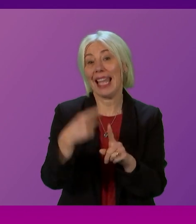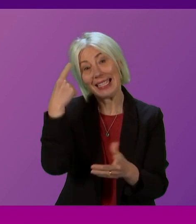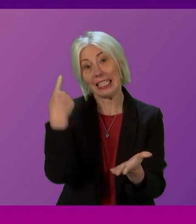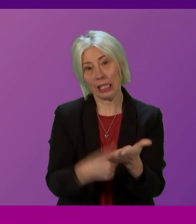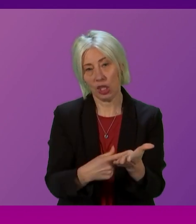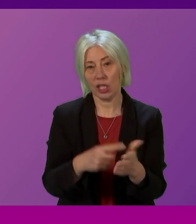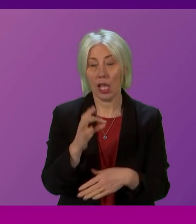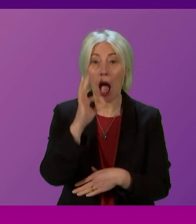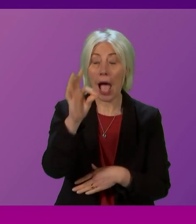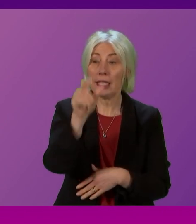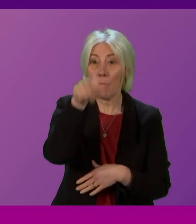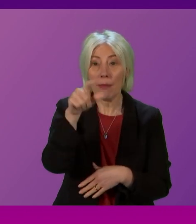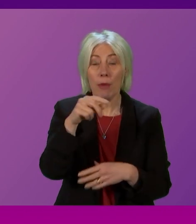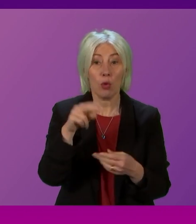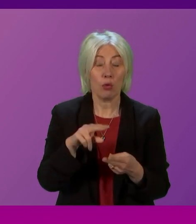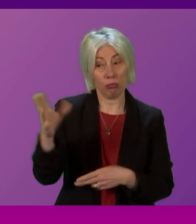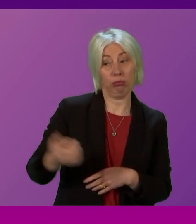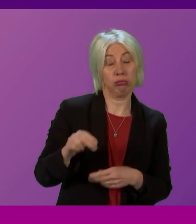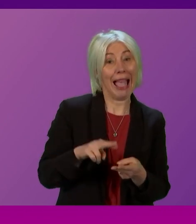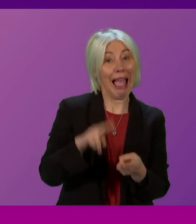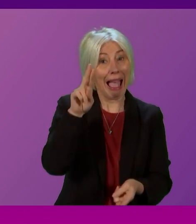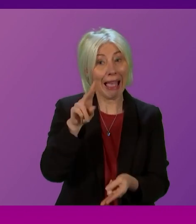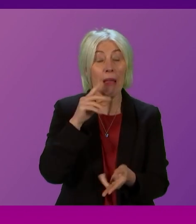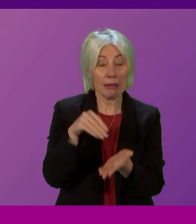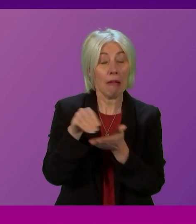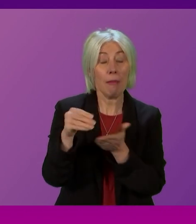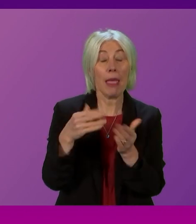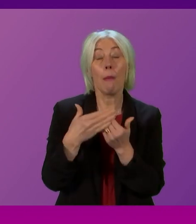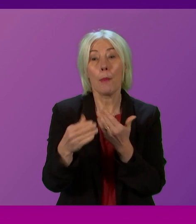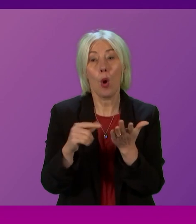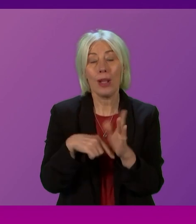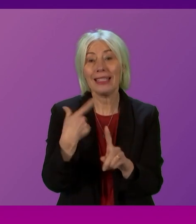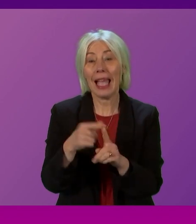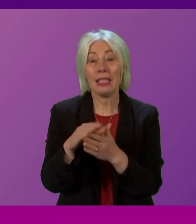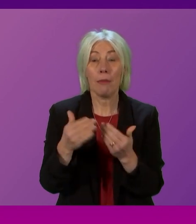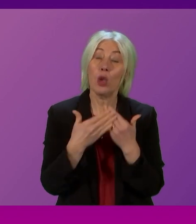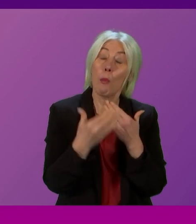those who can most afford it to pay a bit more in tax—an additional £1 billion will go into our NHS.